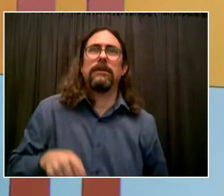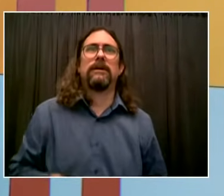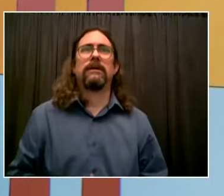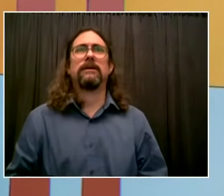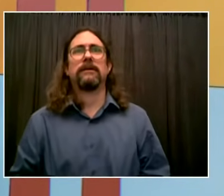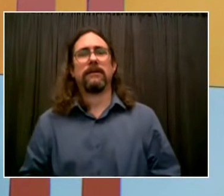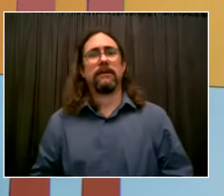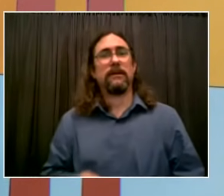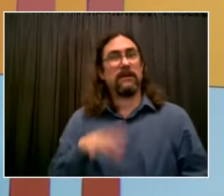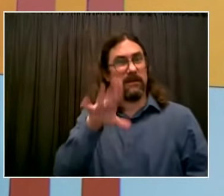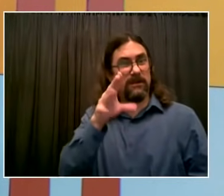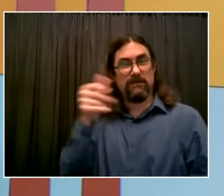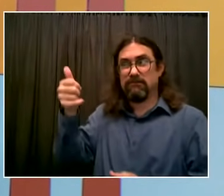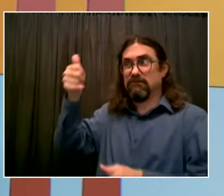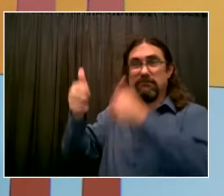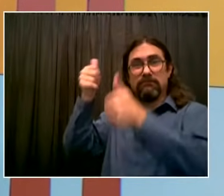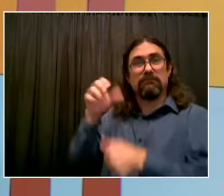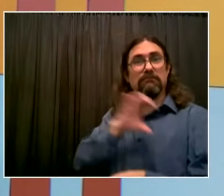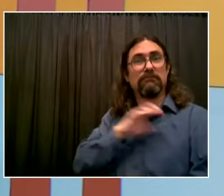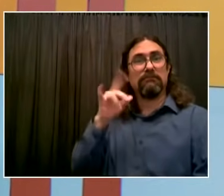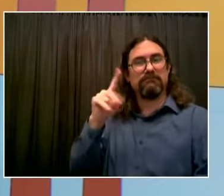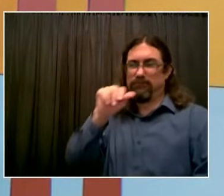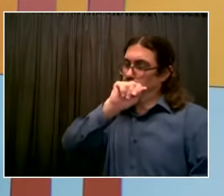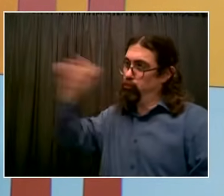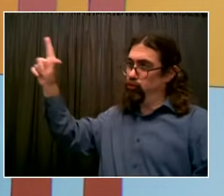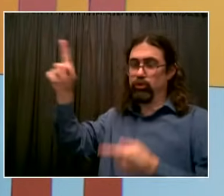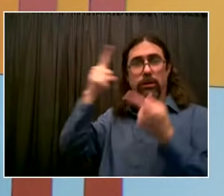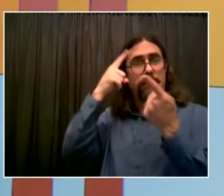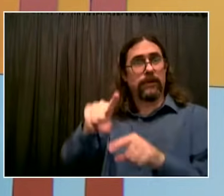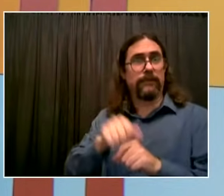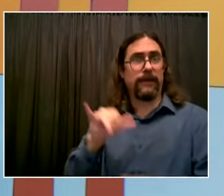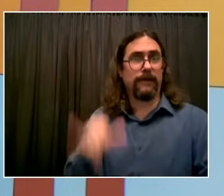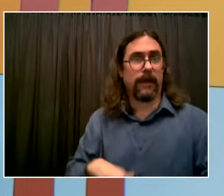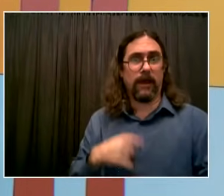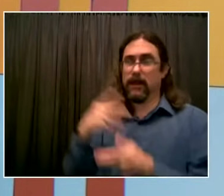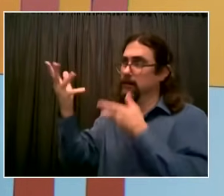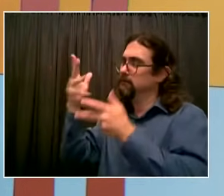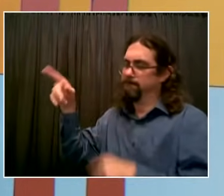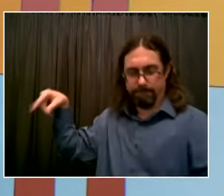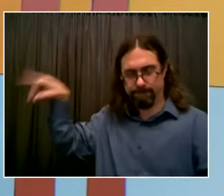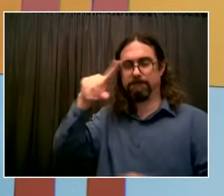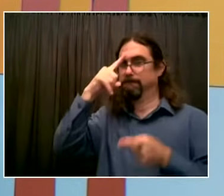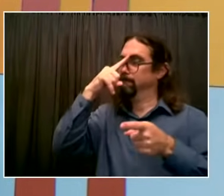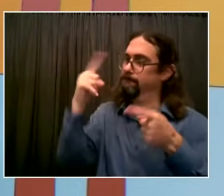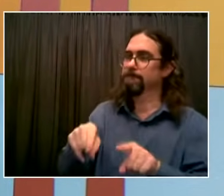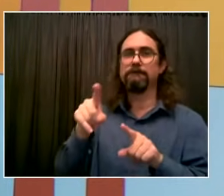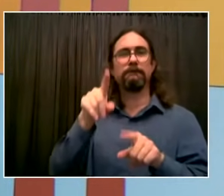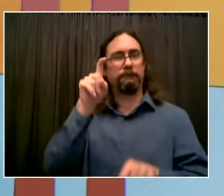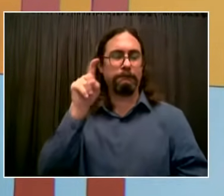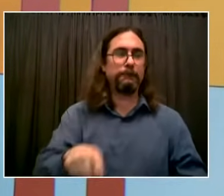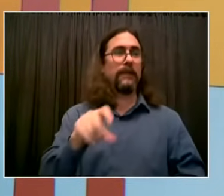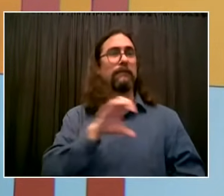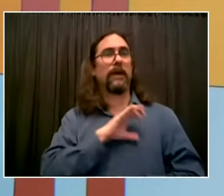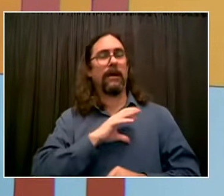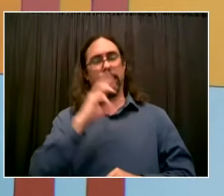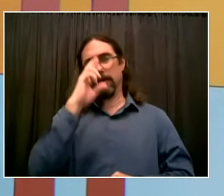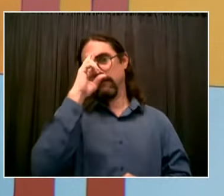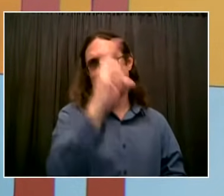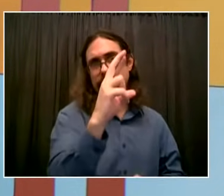HAPPEN. THIS IS A WAY AS THE CHIEF SAID OF EMPOWERING THE PEOPLE OF THIS CITY TO GIVE THEIR FEEDBACK AND THEN FOR ALL THE